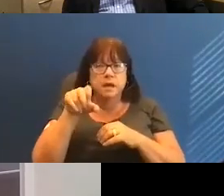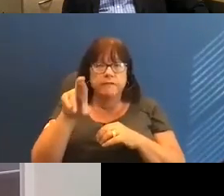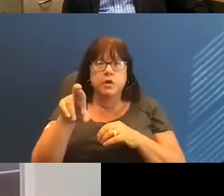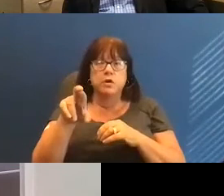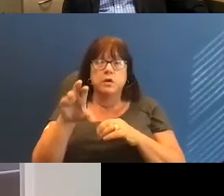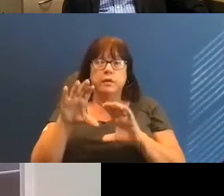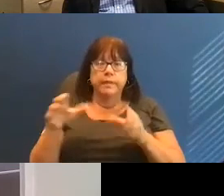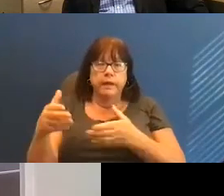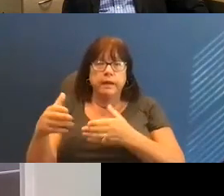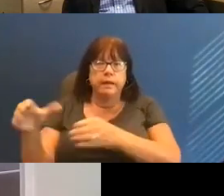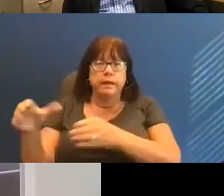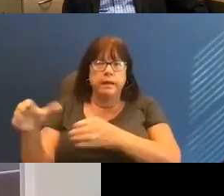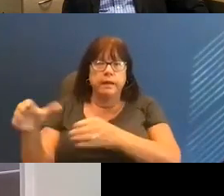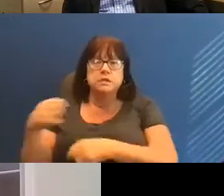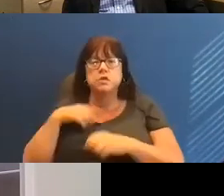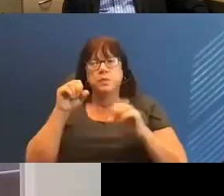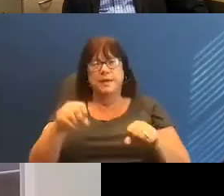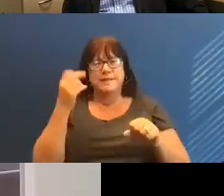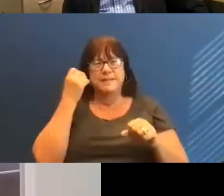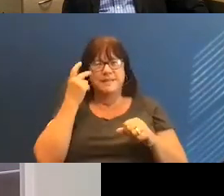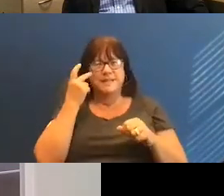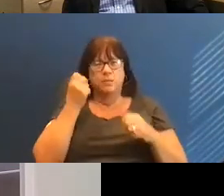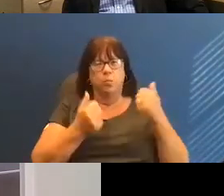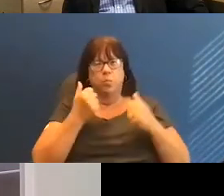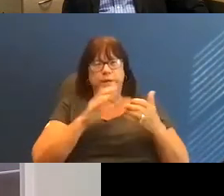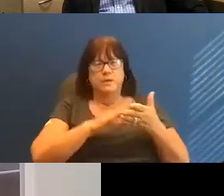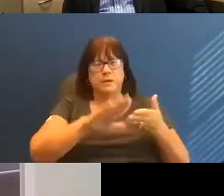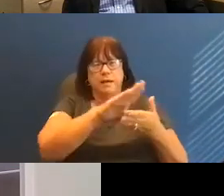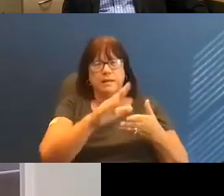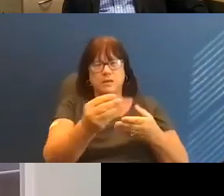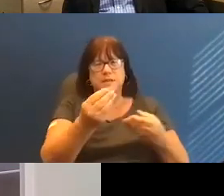of what institutions have contributed to most commons. So far you'll see a lot of community